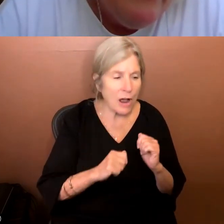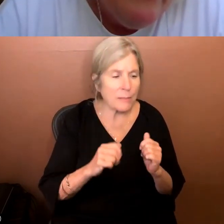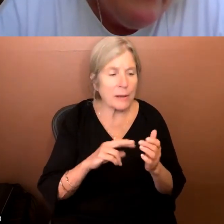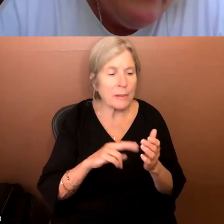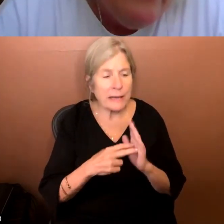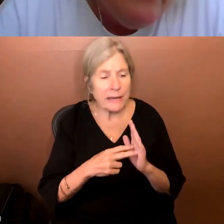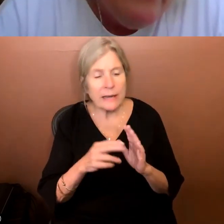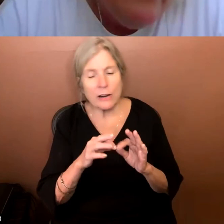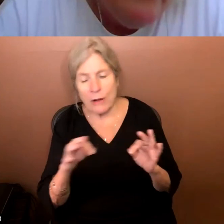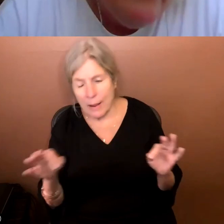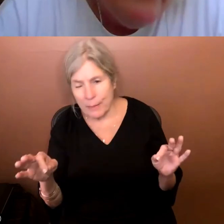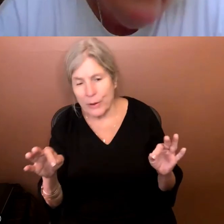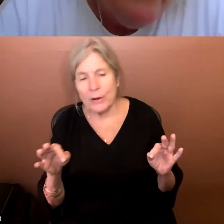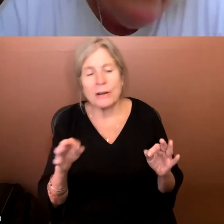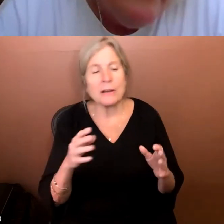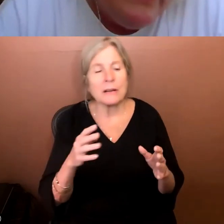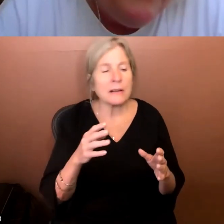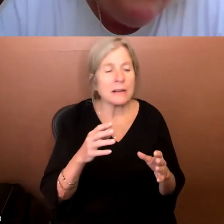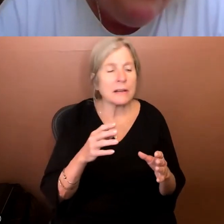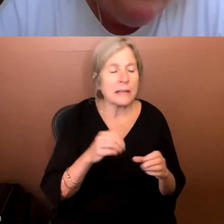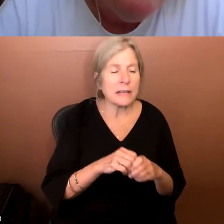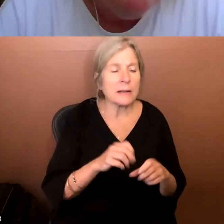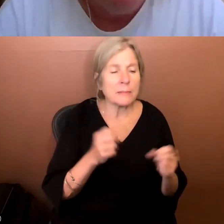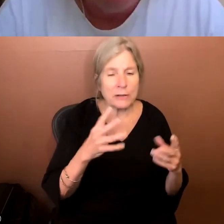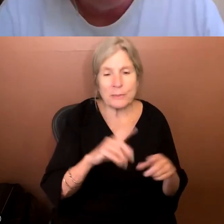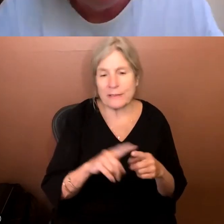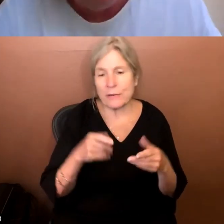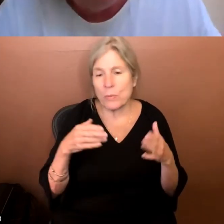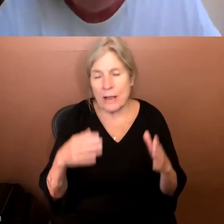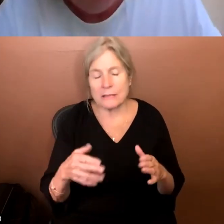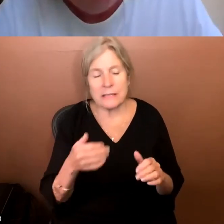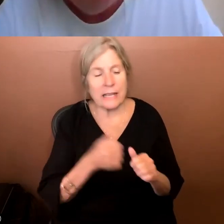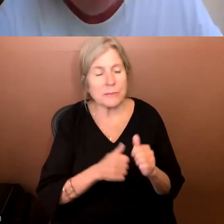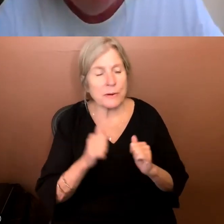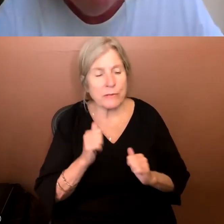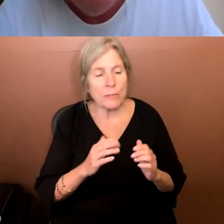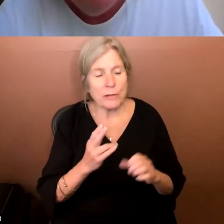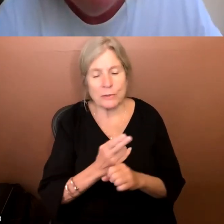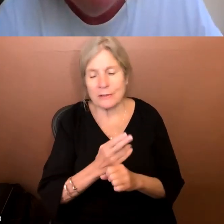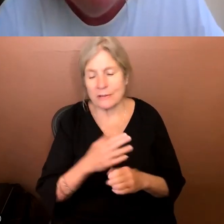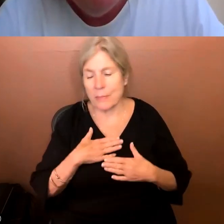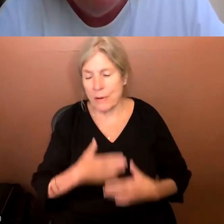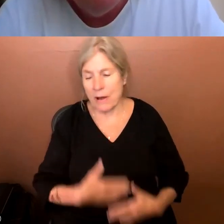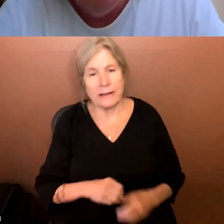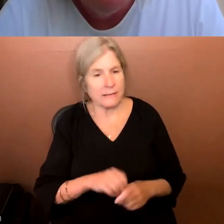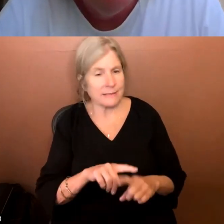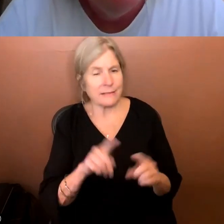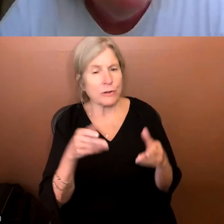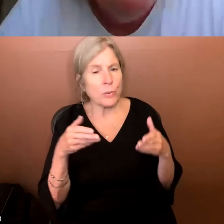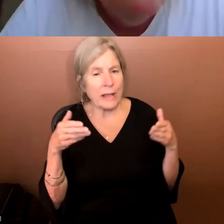language in multiple different ways. Each performer use the body in very different ways. Some